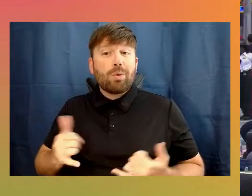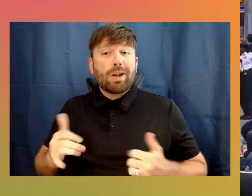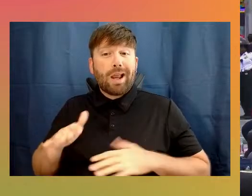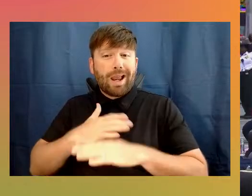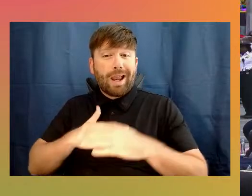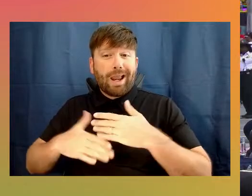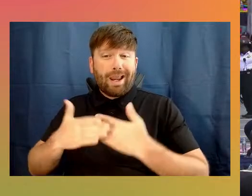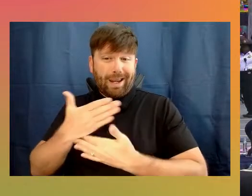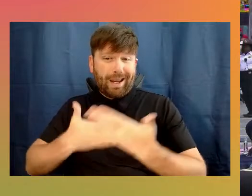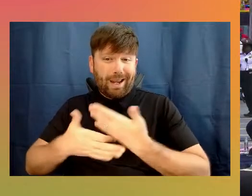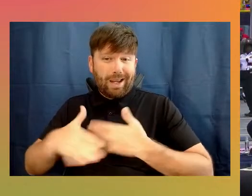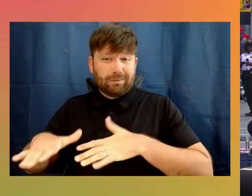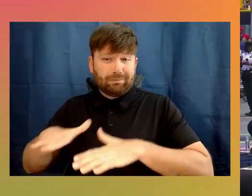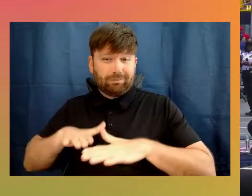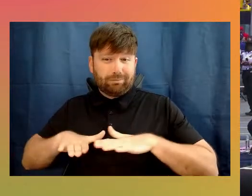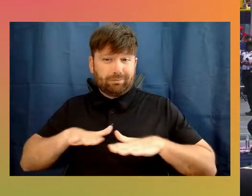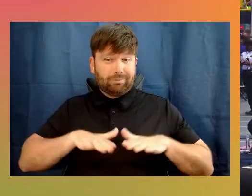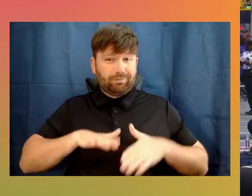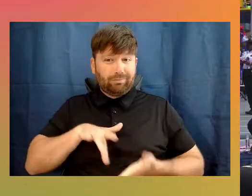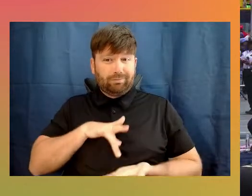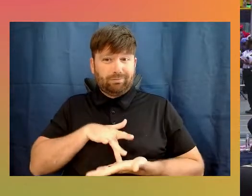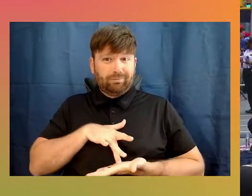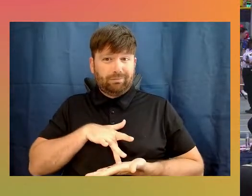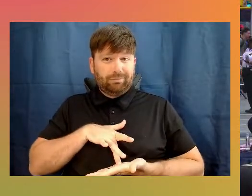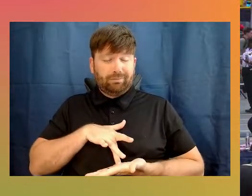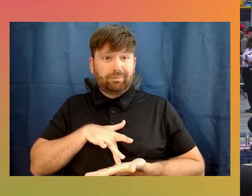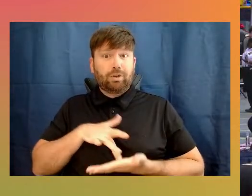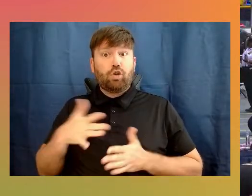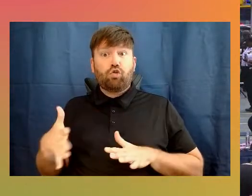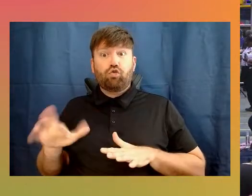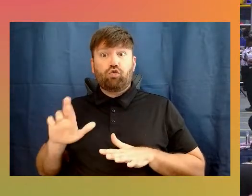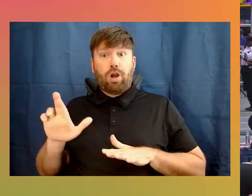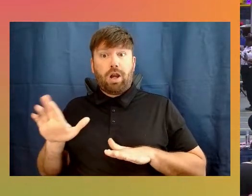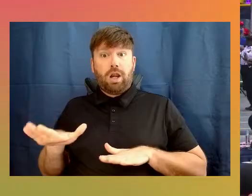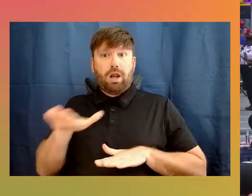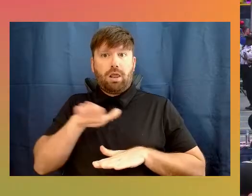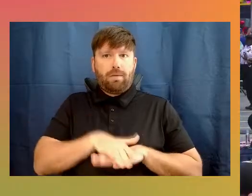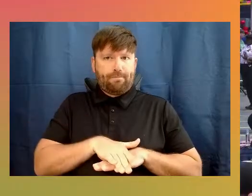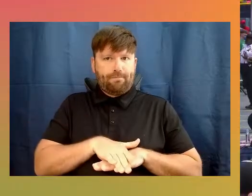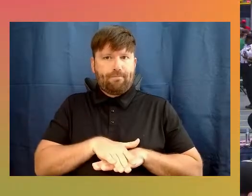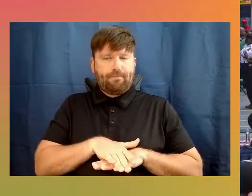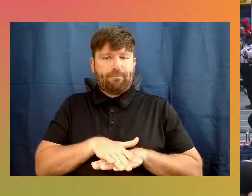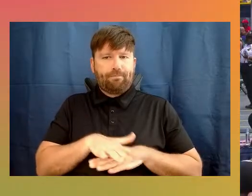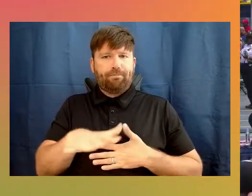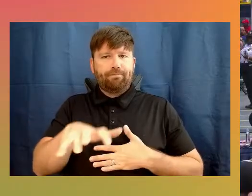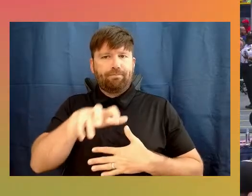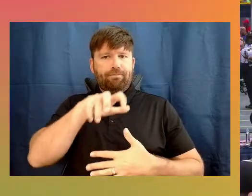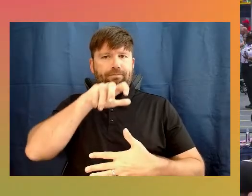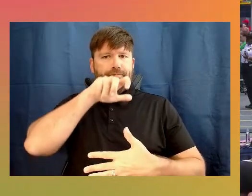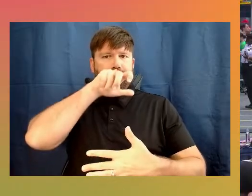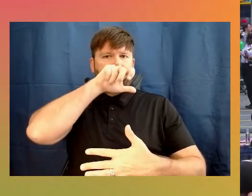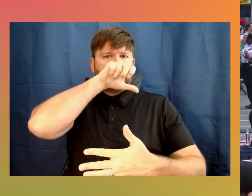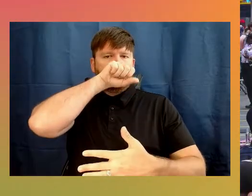NICE. KEEP THE HEAD AND THE CHEST LOW. START TO WALK THE HANDS BACK THROUGH THE CENTER AND ALL THE WAY OVER TO THE LEFT.